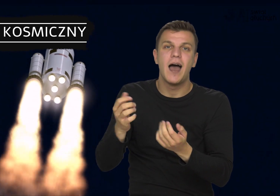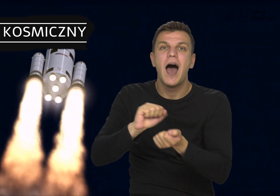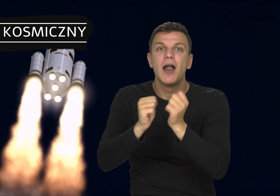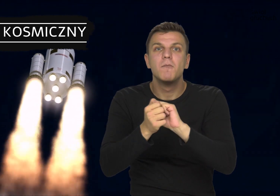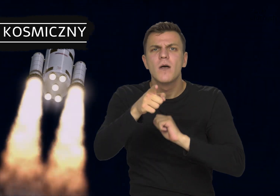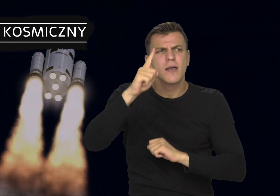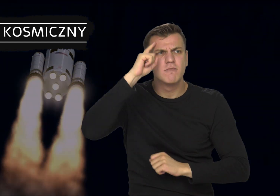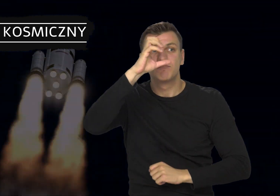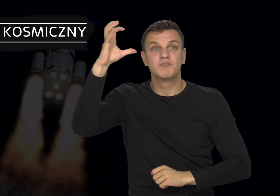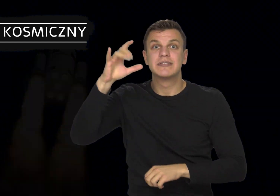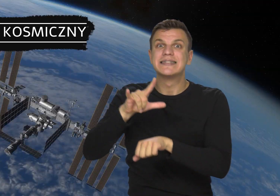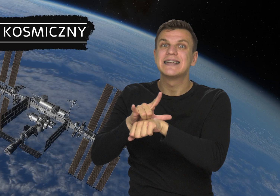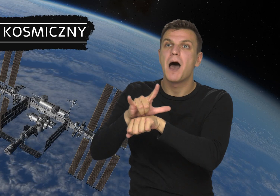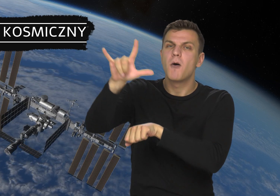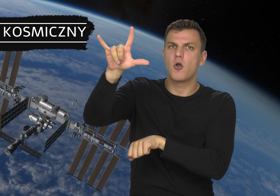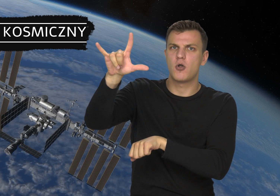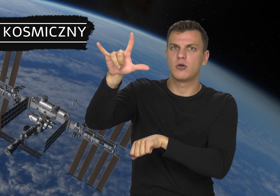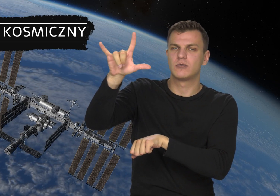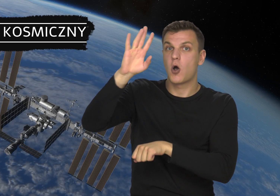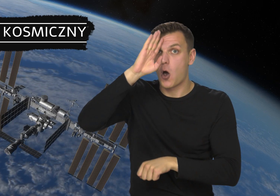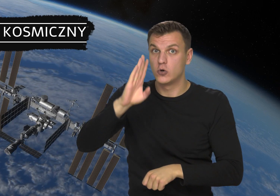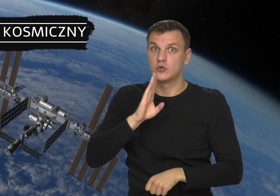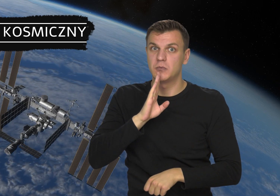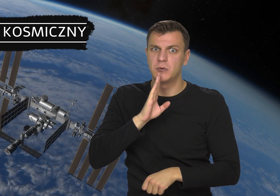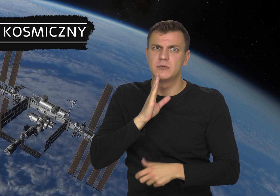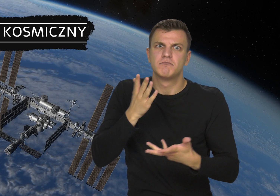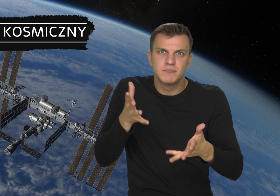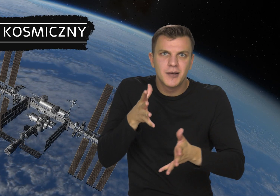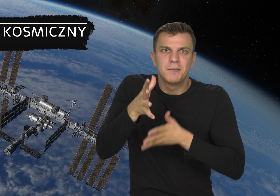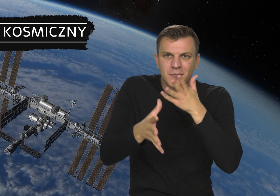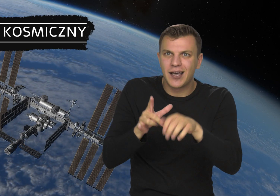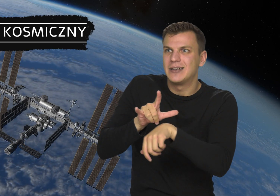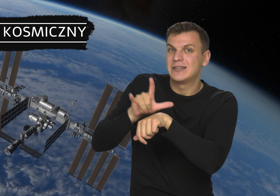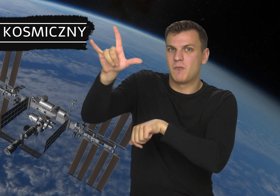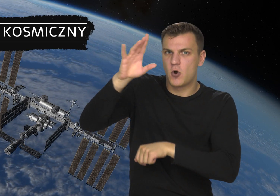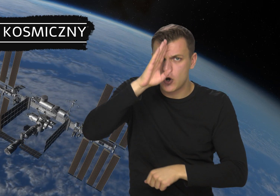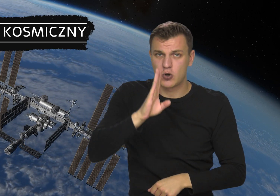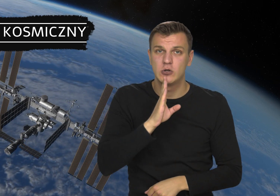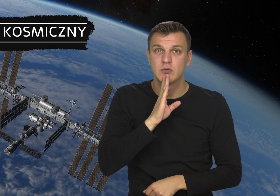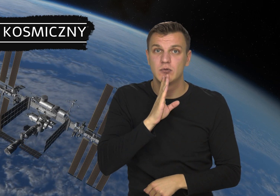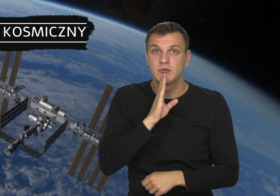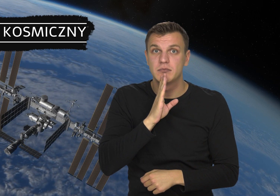If you’re thinking of an airplane (shuttle) in space, sign PLANE SPACE.